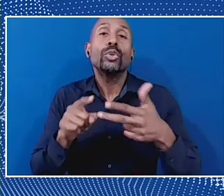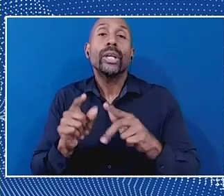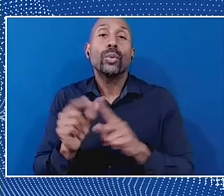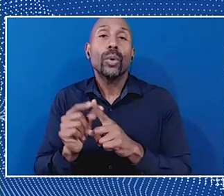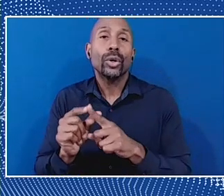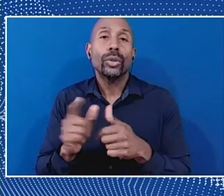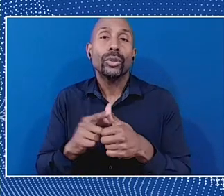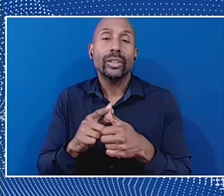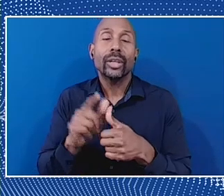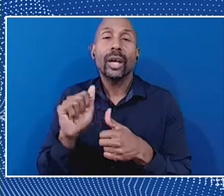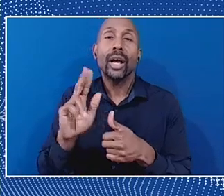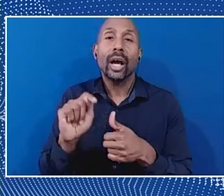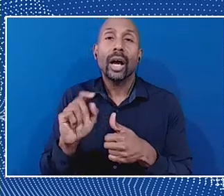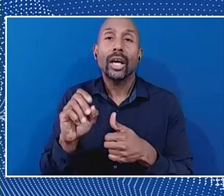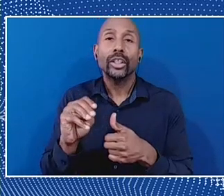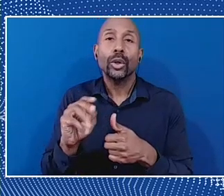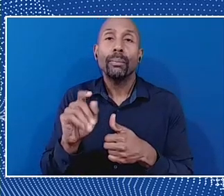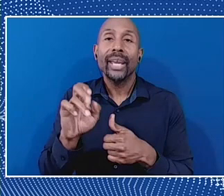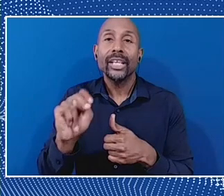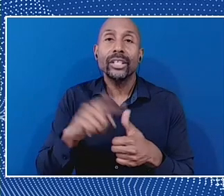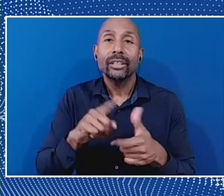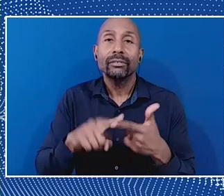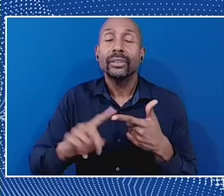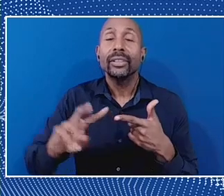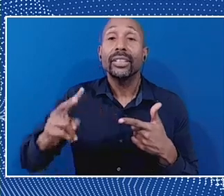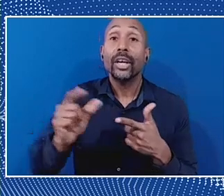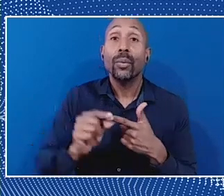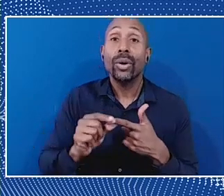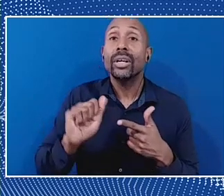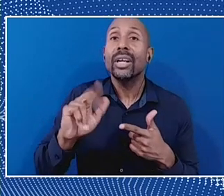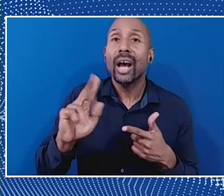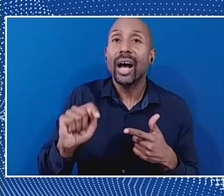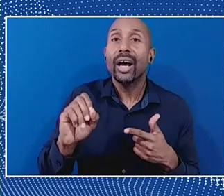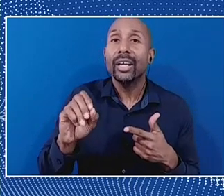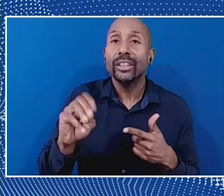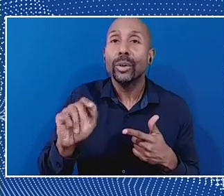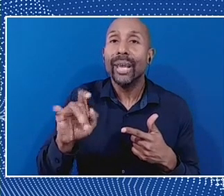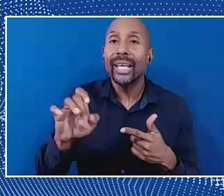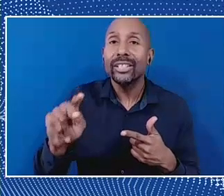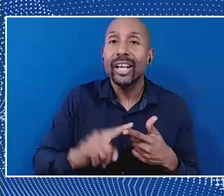automation. I want the Department to make a real commitment to be doing that.